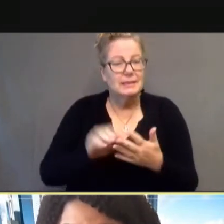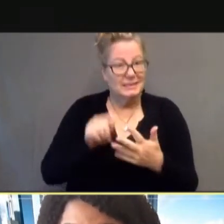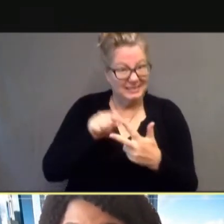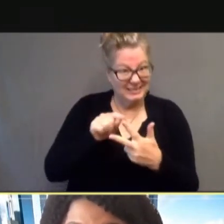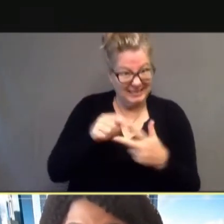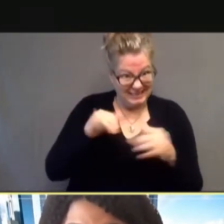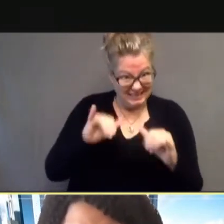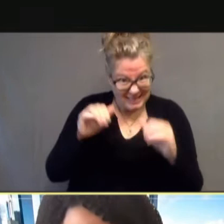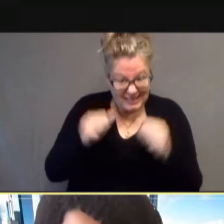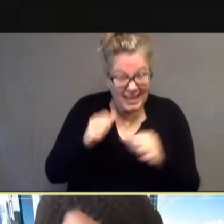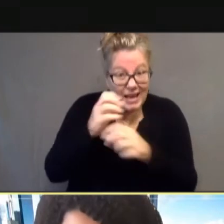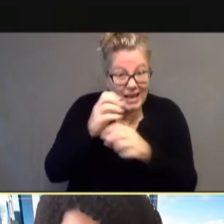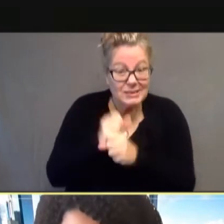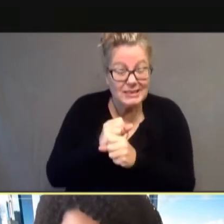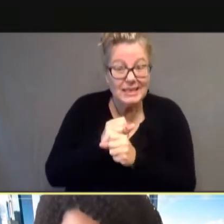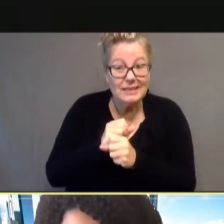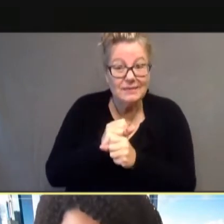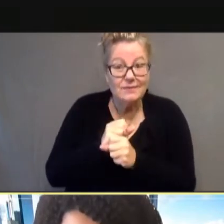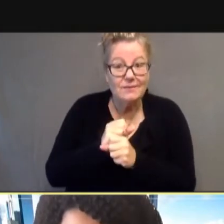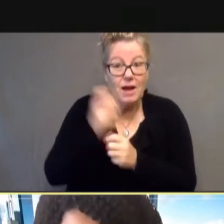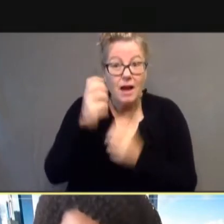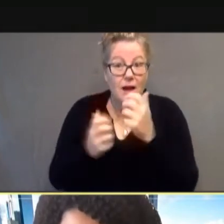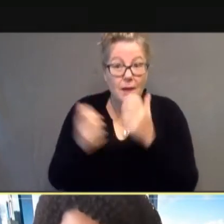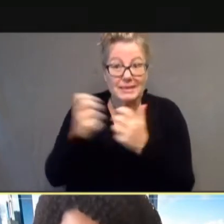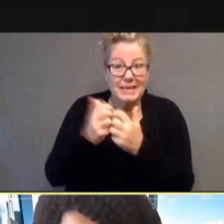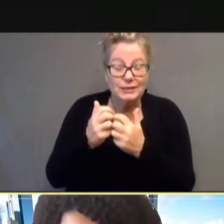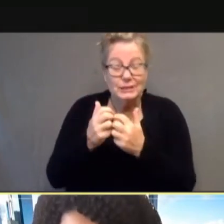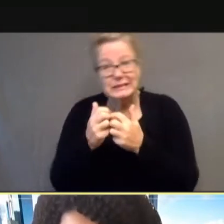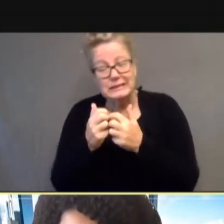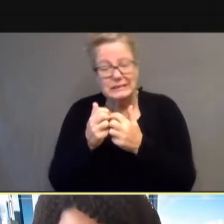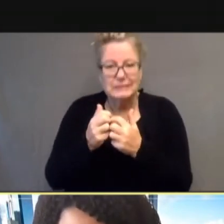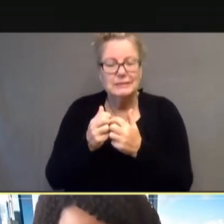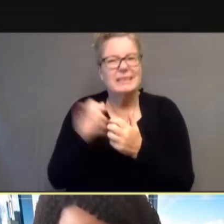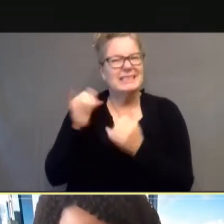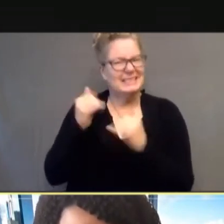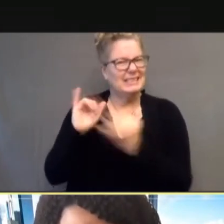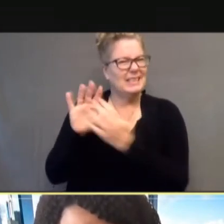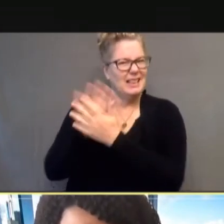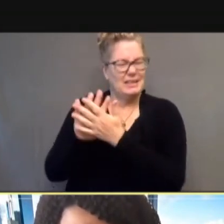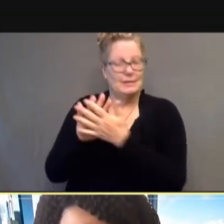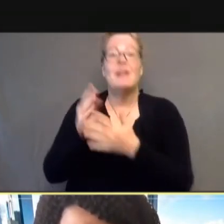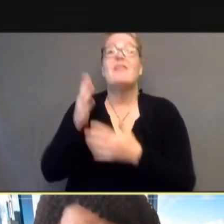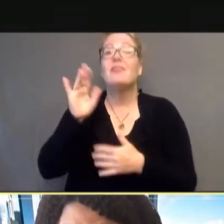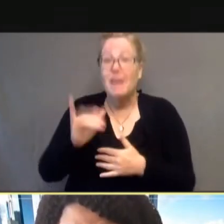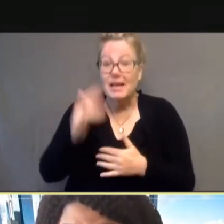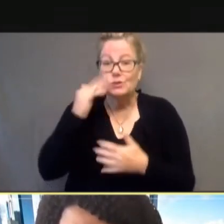why prong one, physical or mental impairment, that substantially limits one or more major